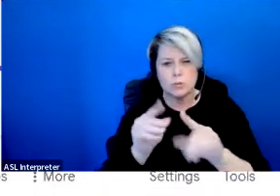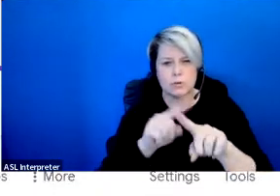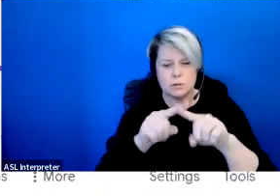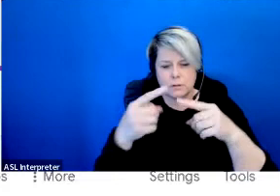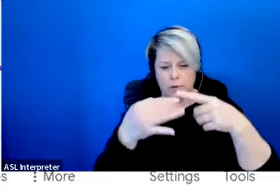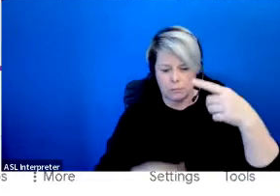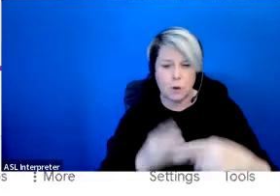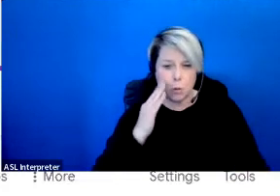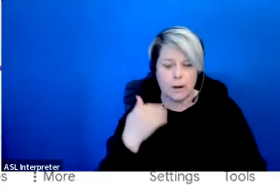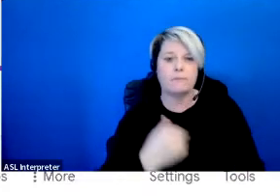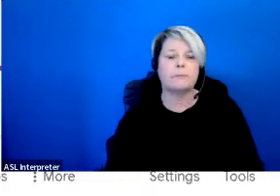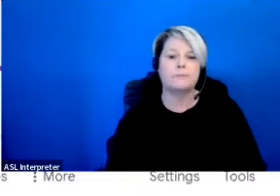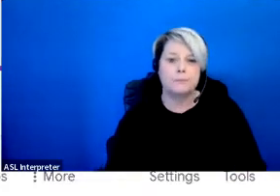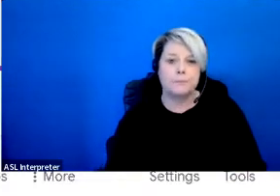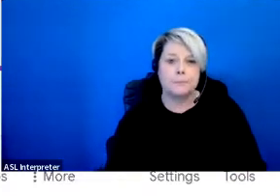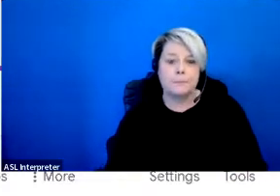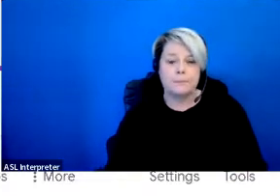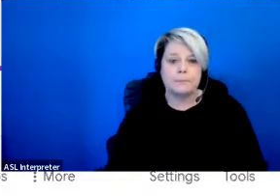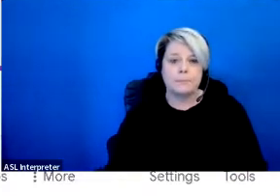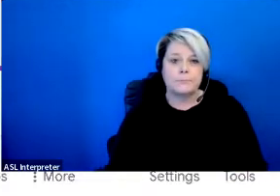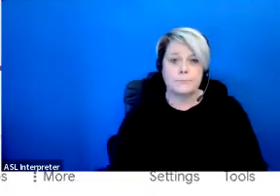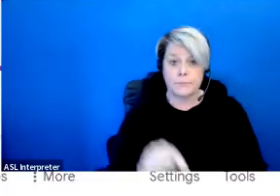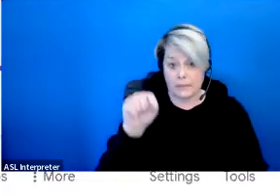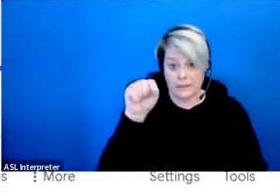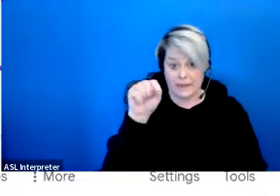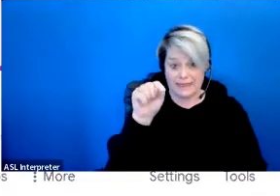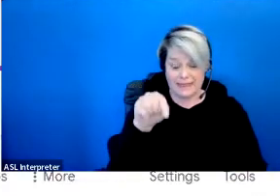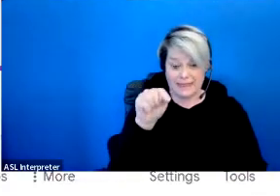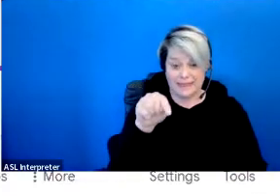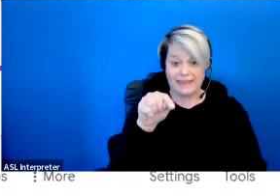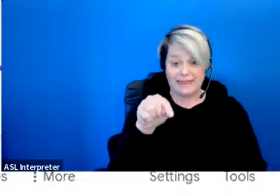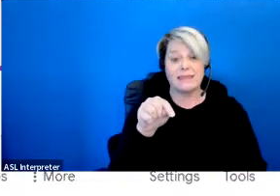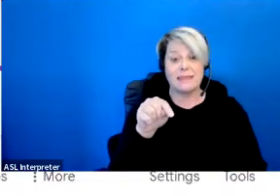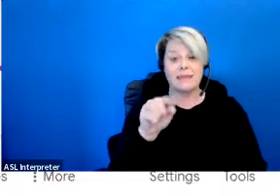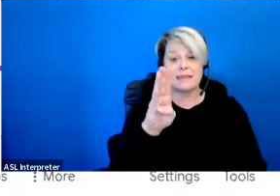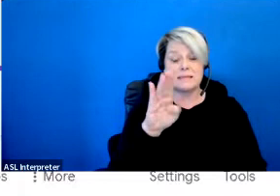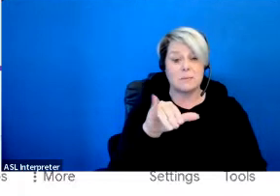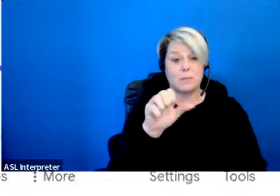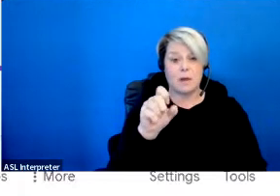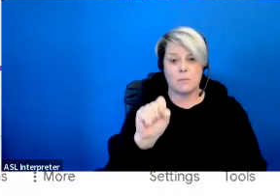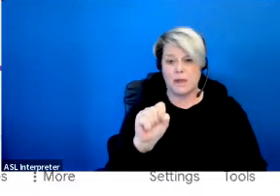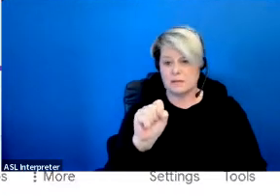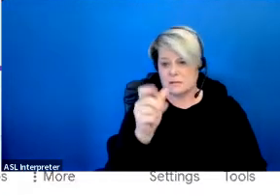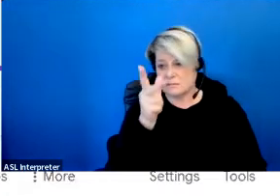will return nonprofits, open source project, communities, things like that. But what happens is